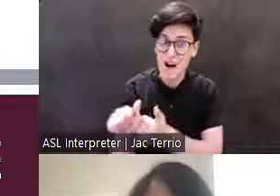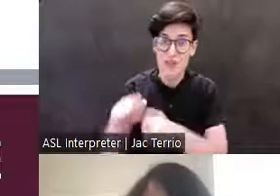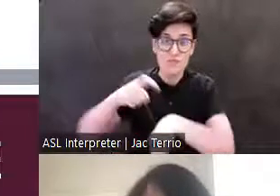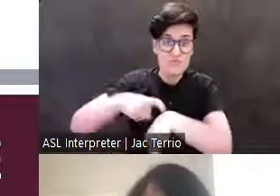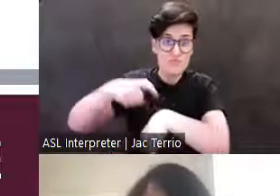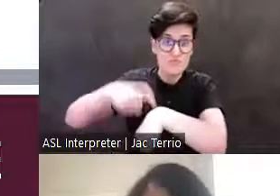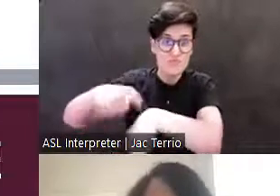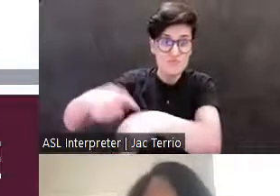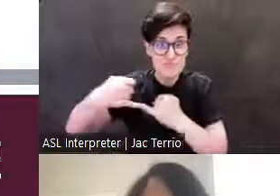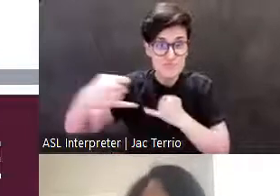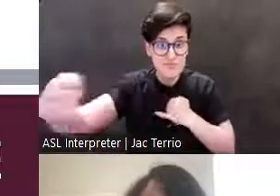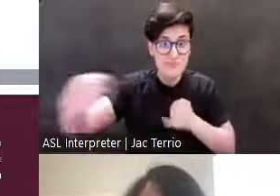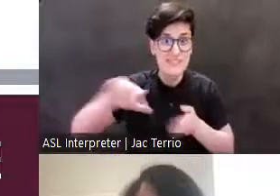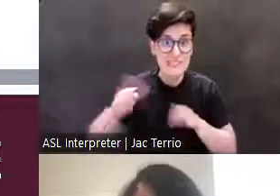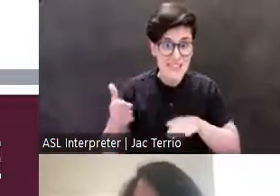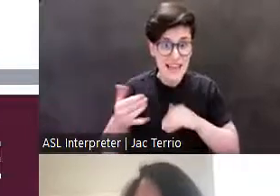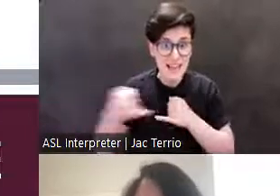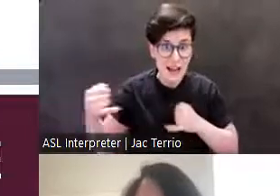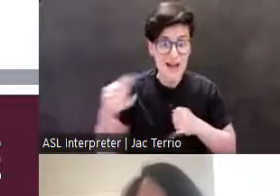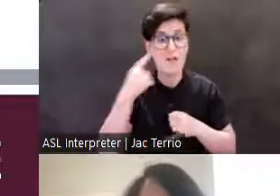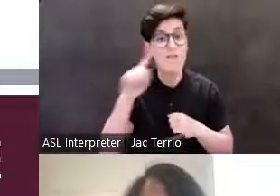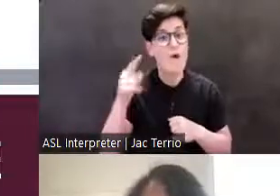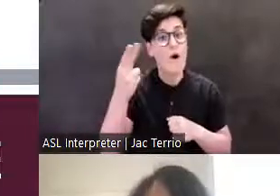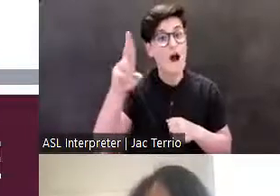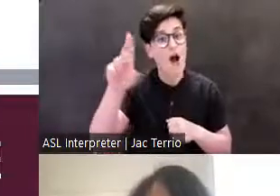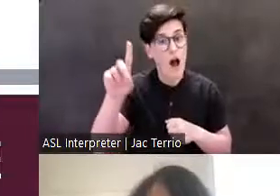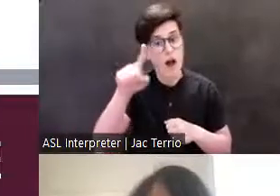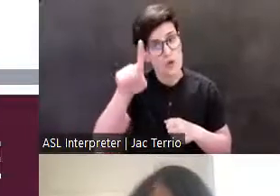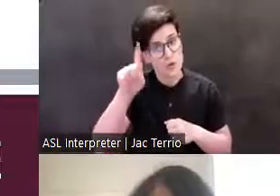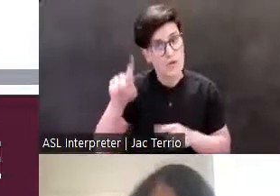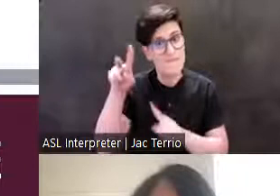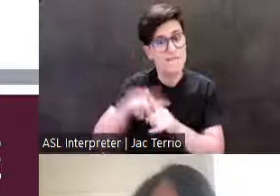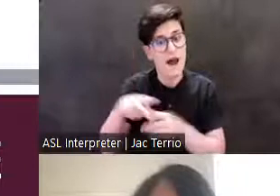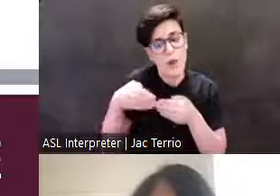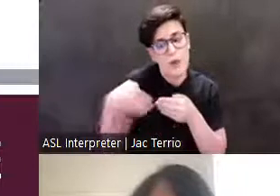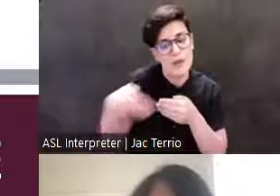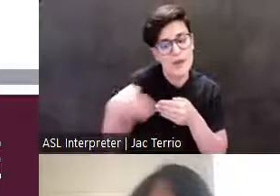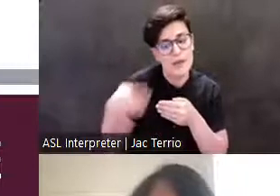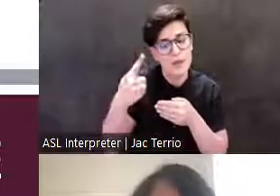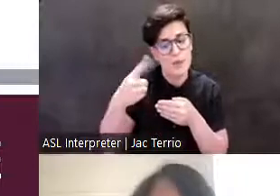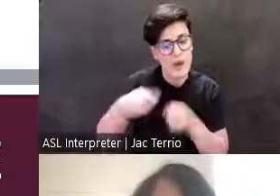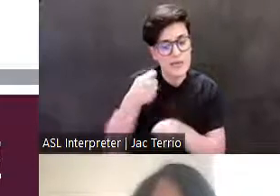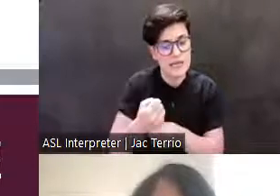For HUD complaint, you have to file within one year of the last date of discrimination.